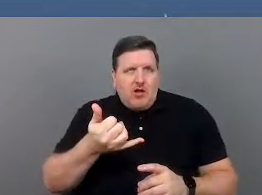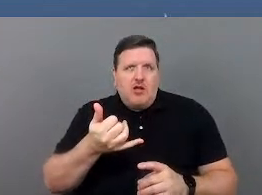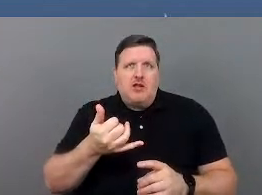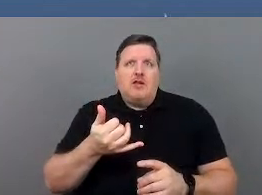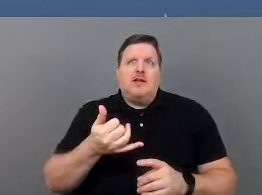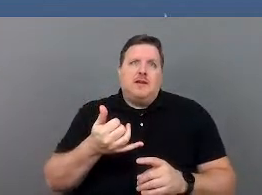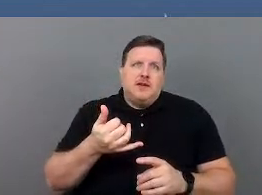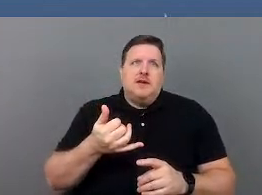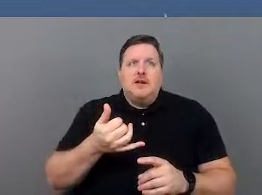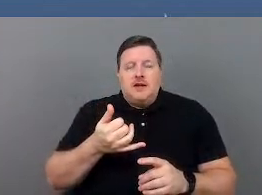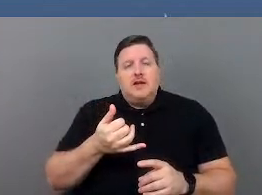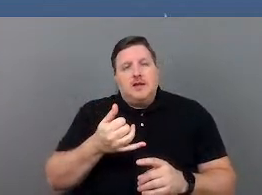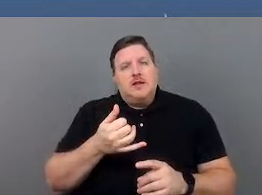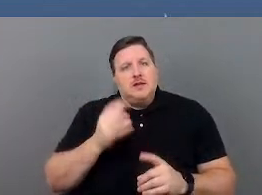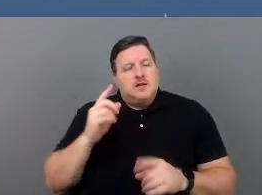I'M ALSO CALLING FROM WARD 12 WHERE MY EXPERIENCE WITH